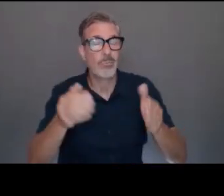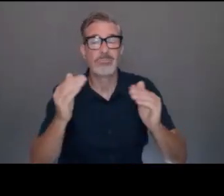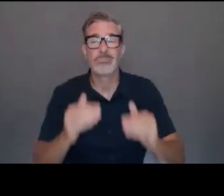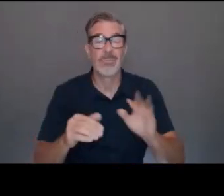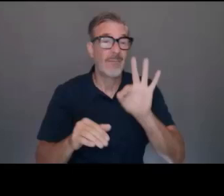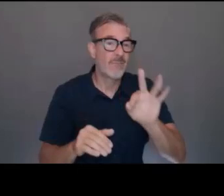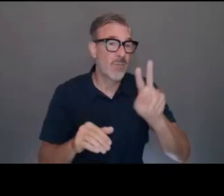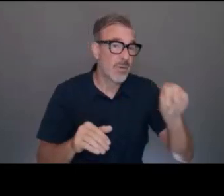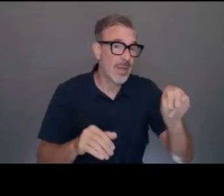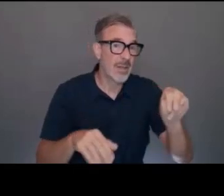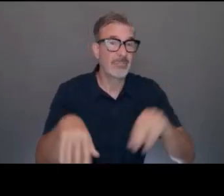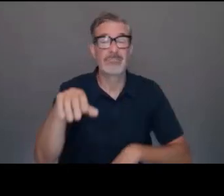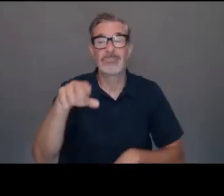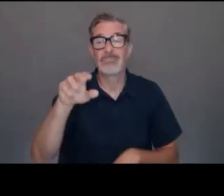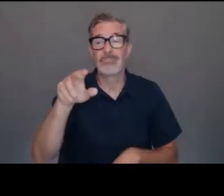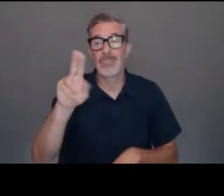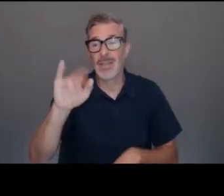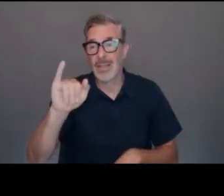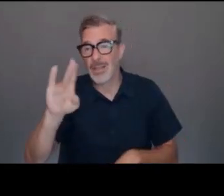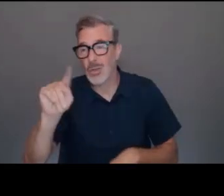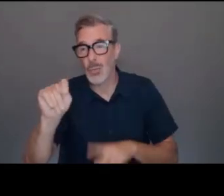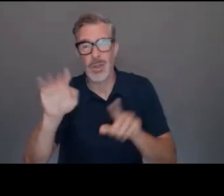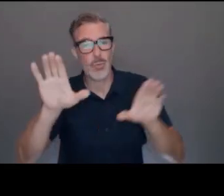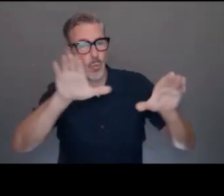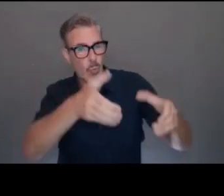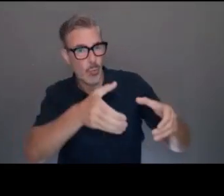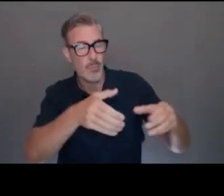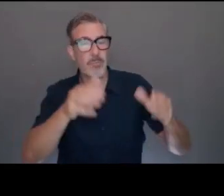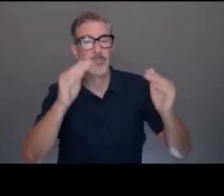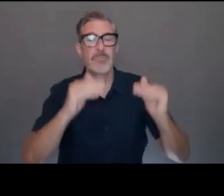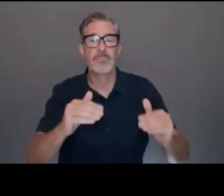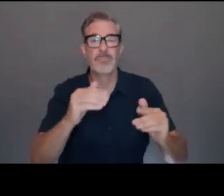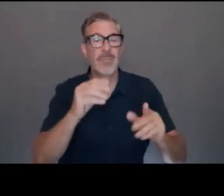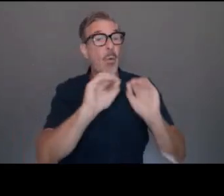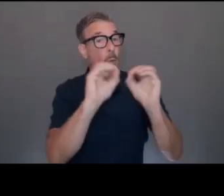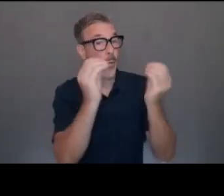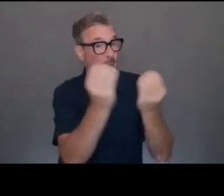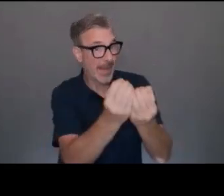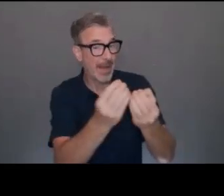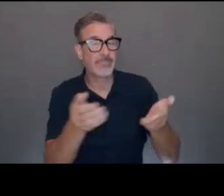collectives, artistic organizations, presenting organizations,